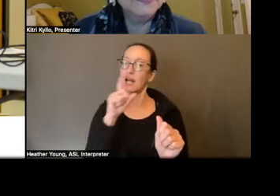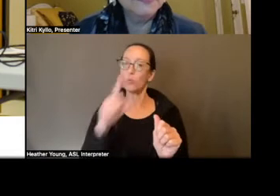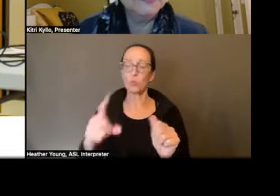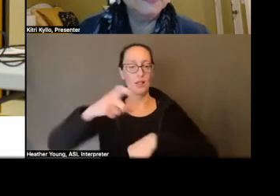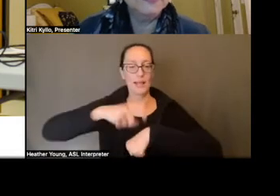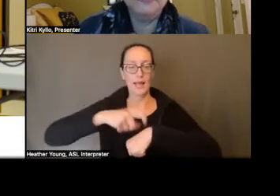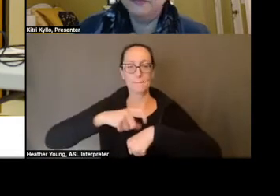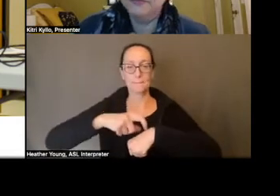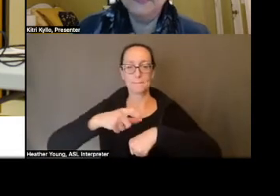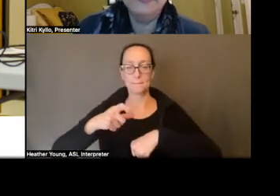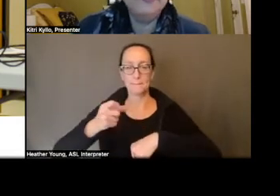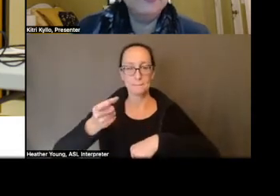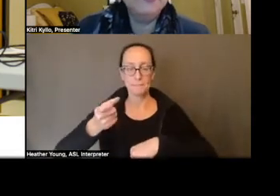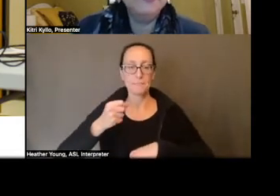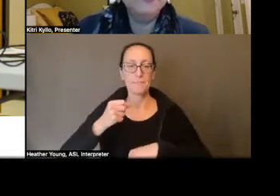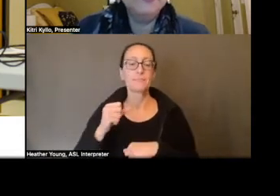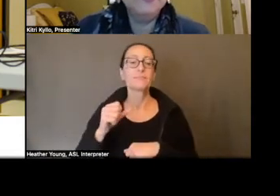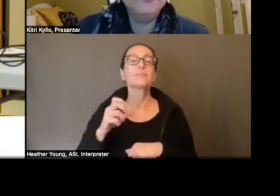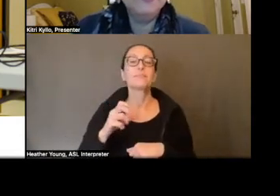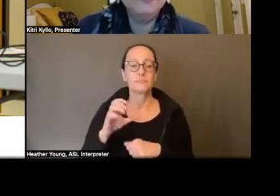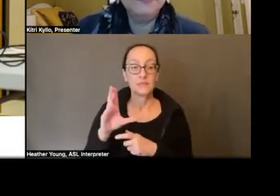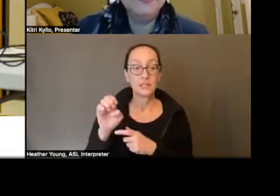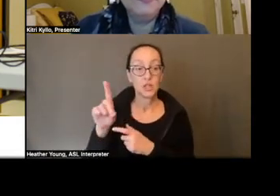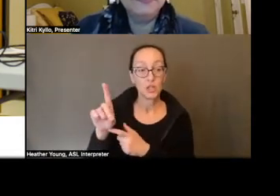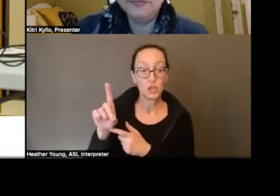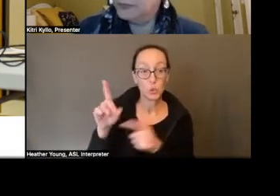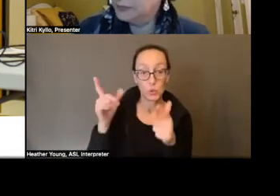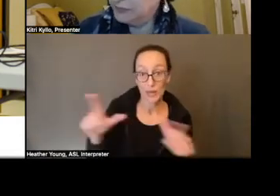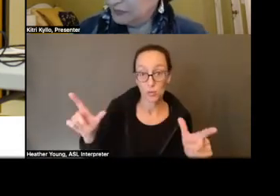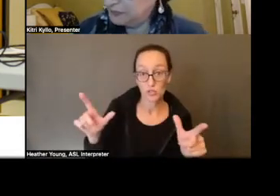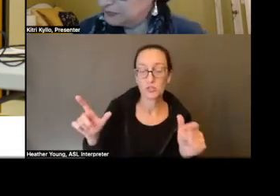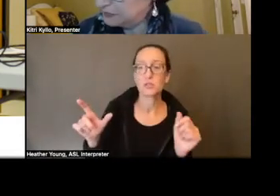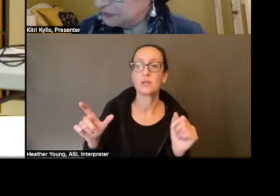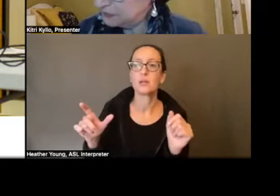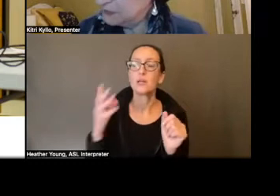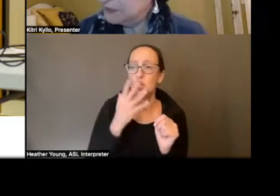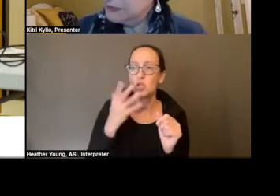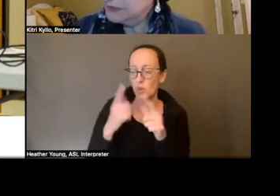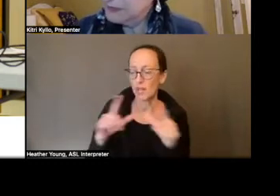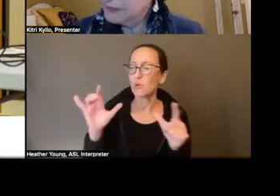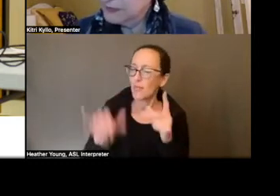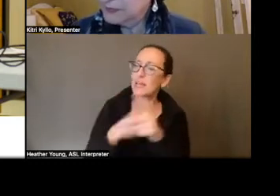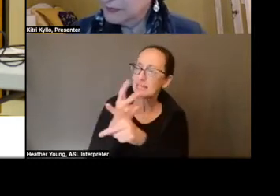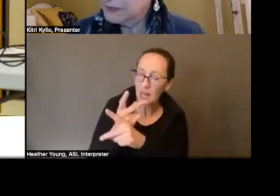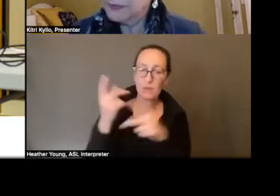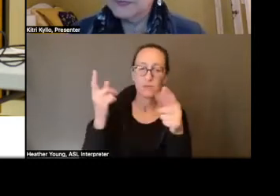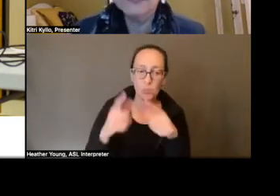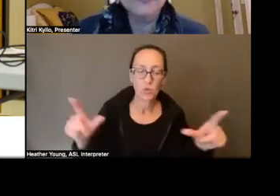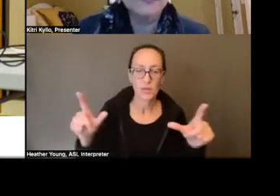And also, cued language is a mode of communication, recognized under ADA and IDEA.